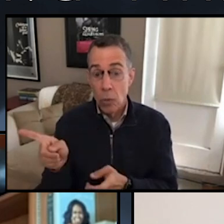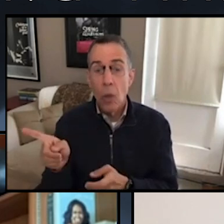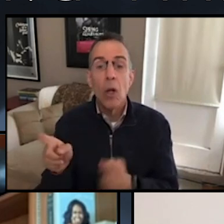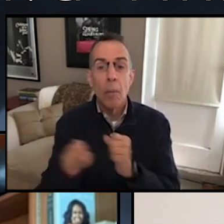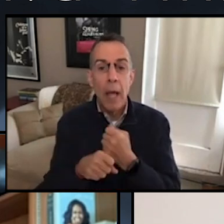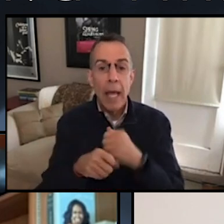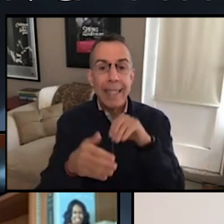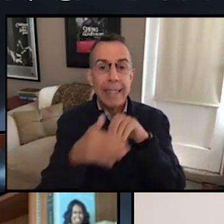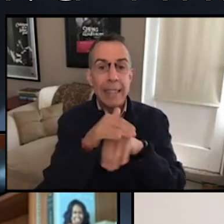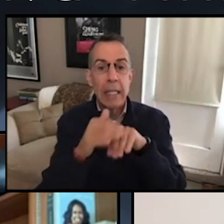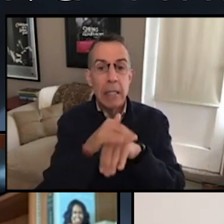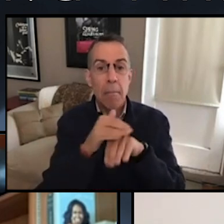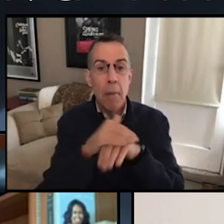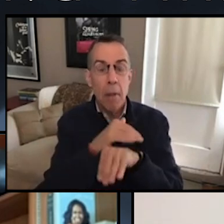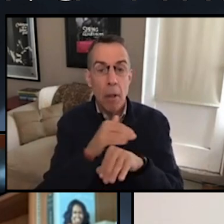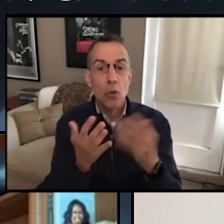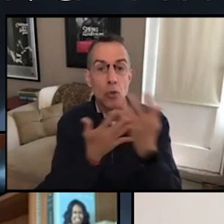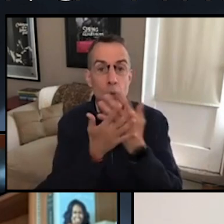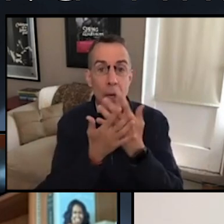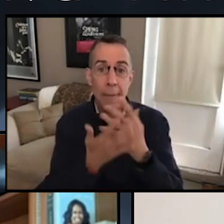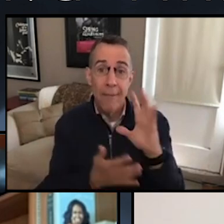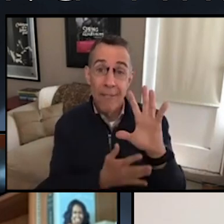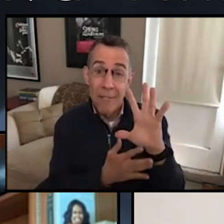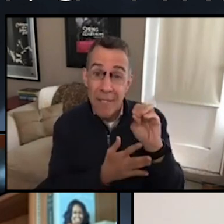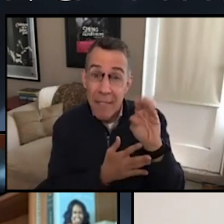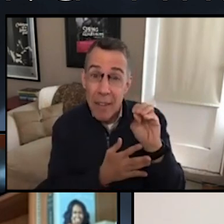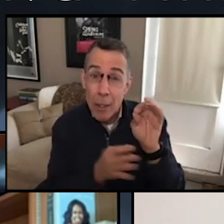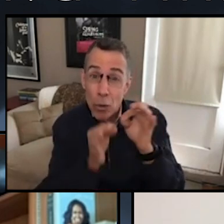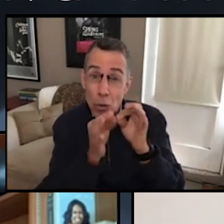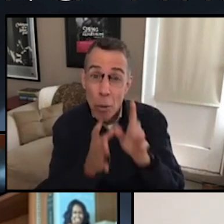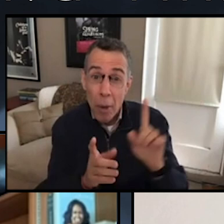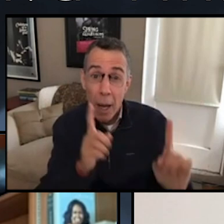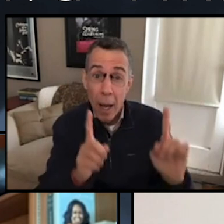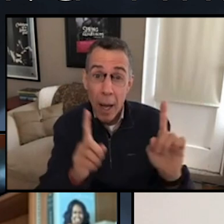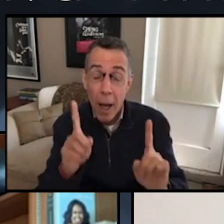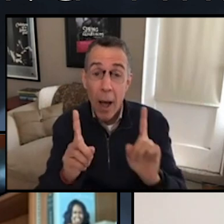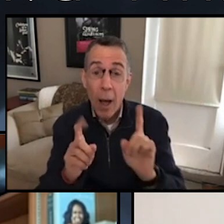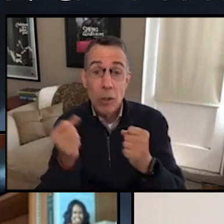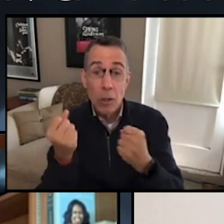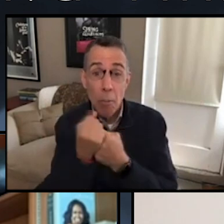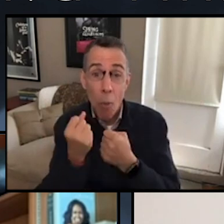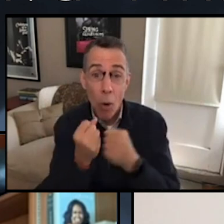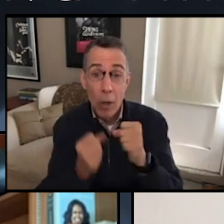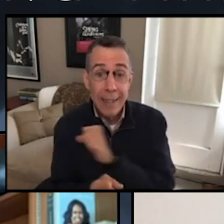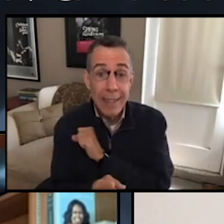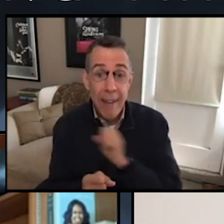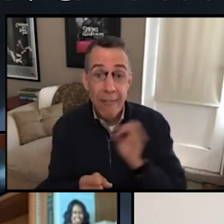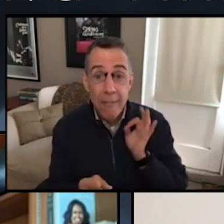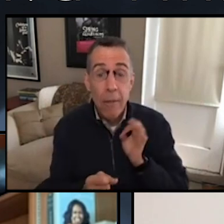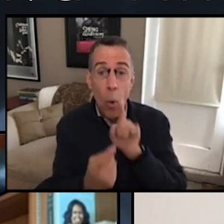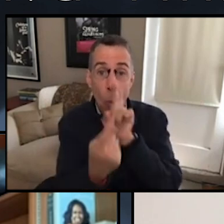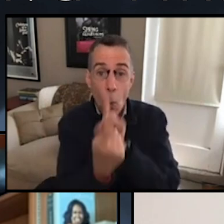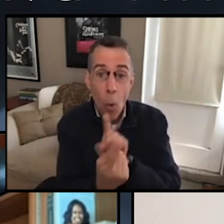screening events that would have as many as 50 interpreters and support staff in an individual screening to provide one-to-one accessibility, because we